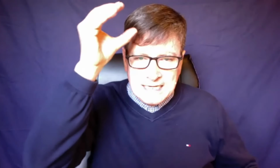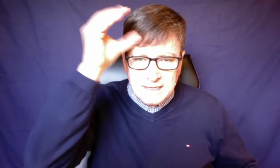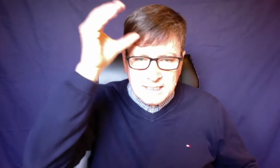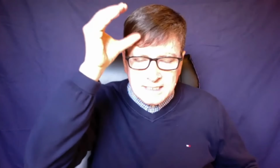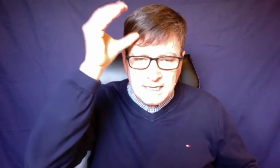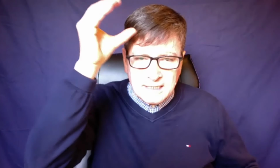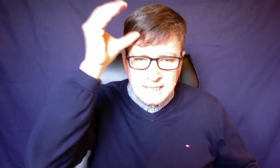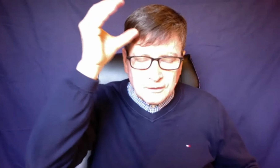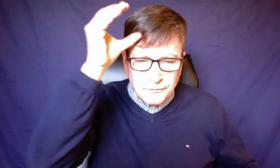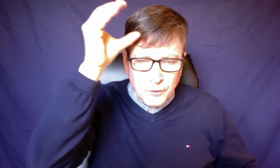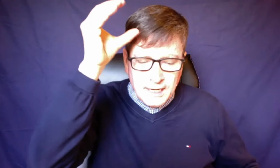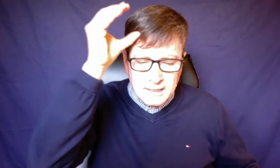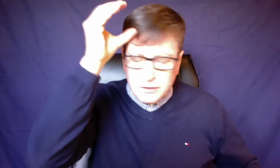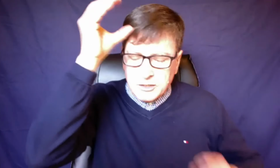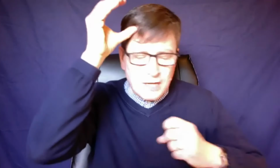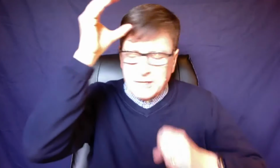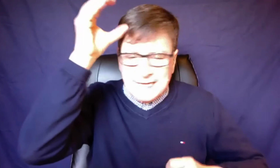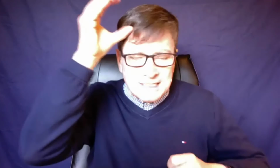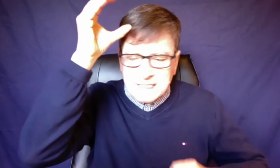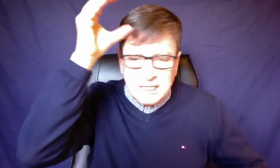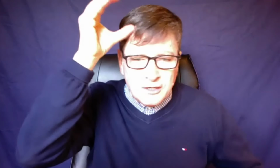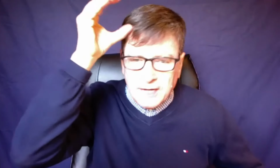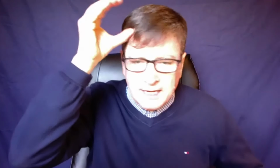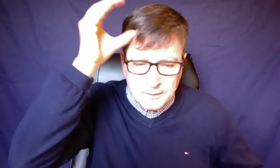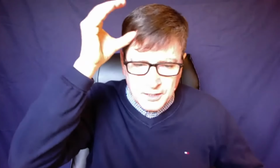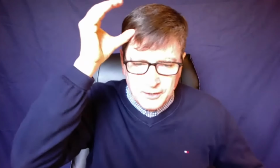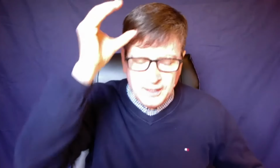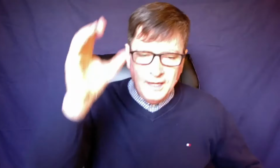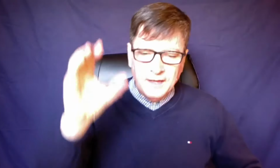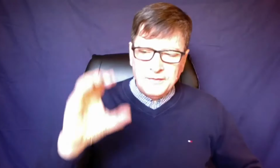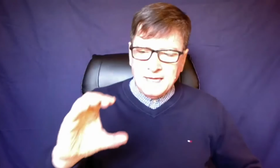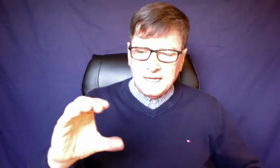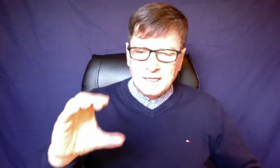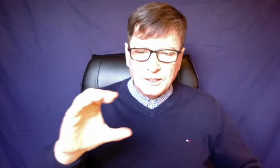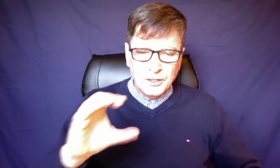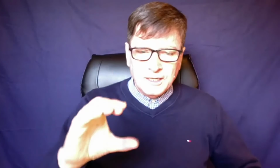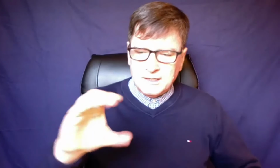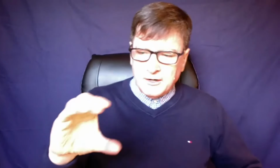outside of the visual field. Like say the child wants to sign